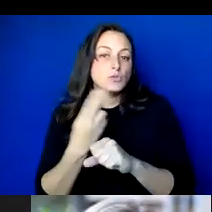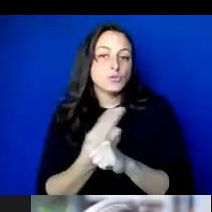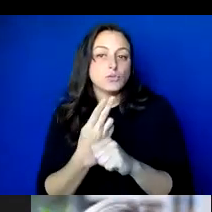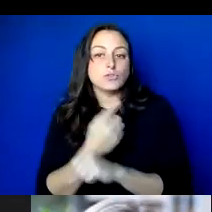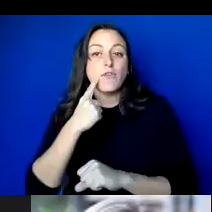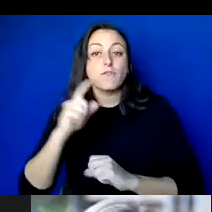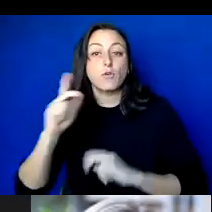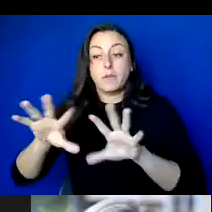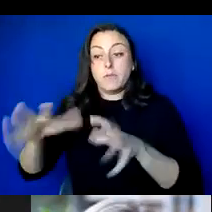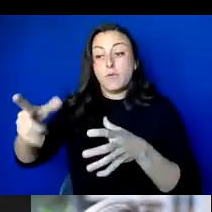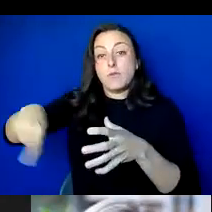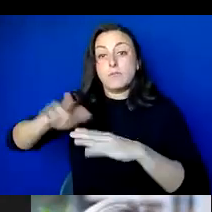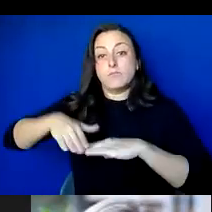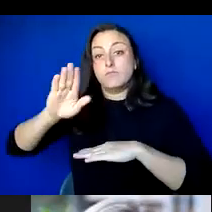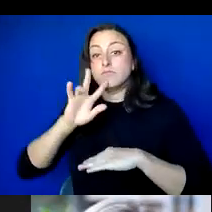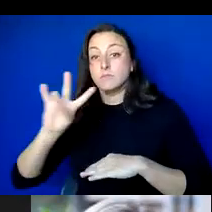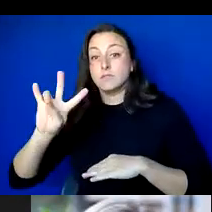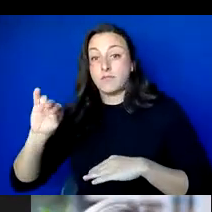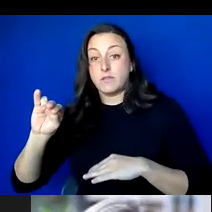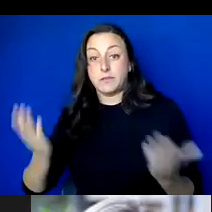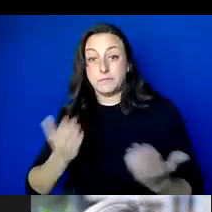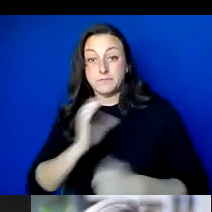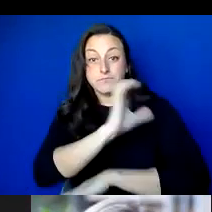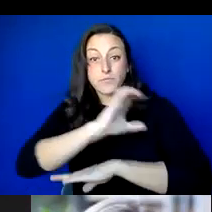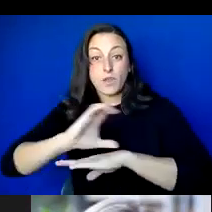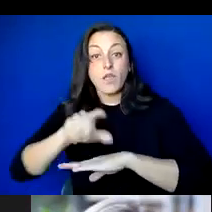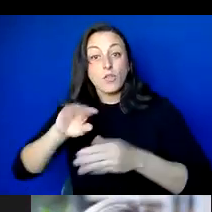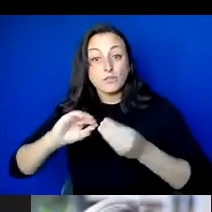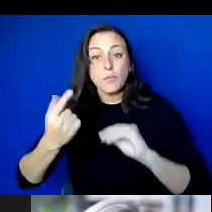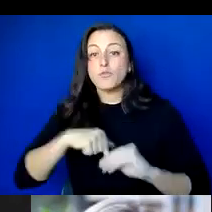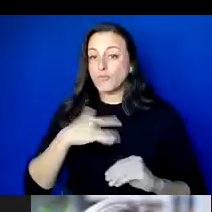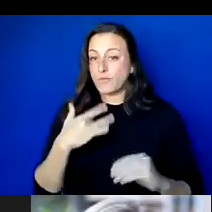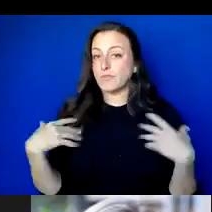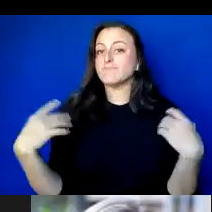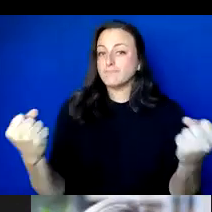and older. Given these numbers, we're confident that we'll be able to vaccinate enough Coloradans